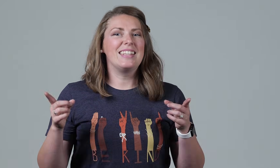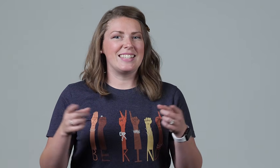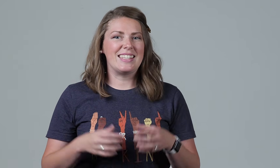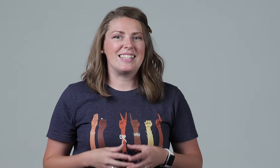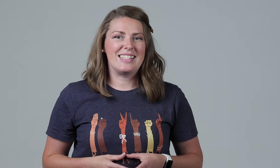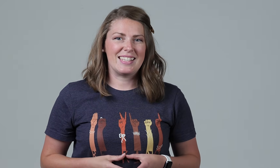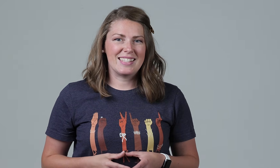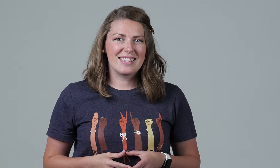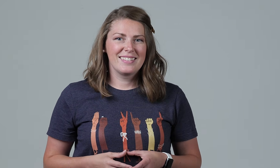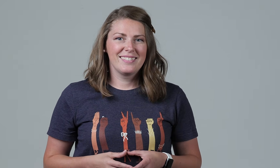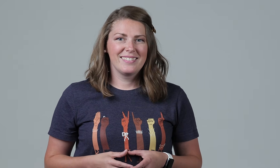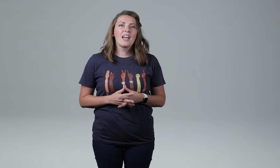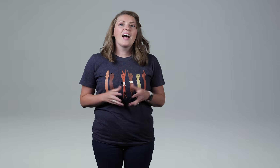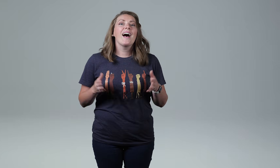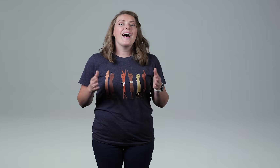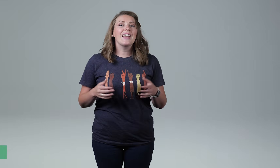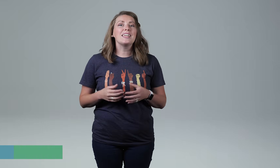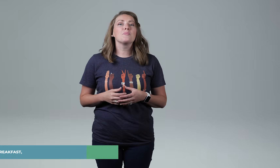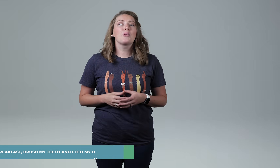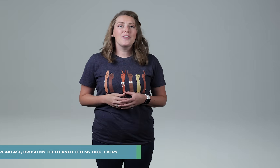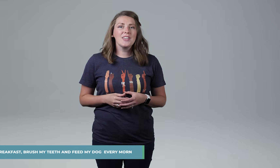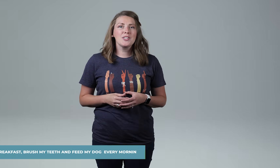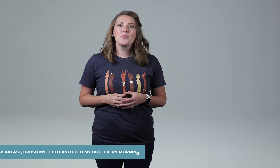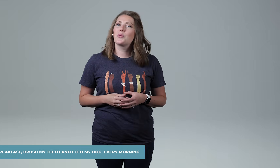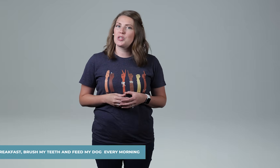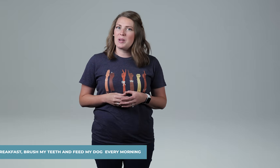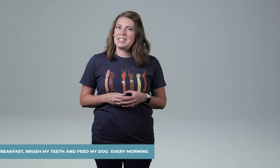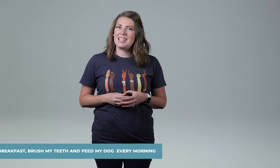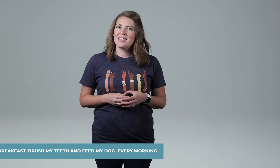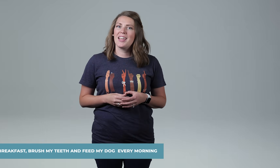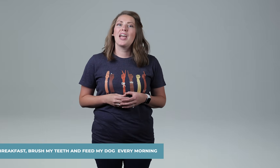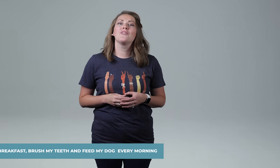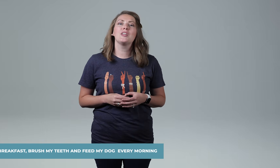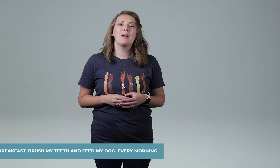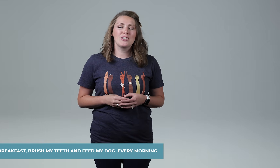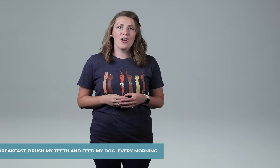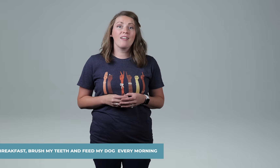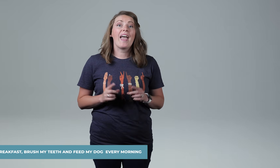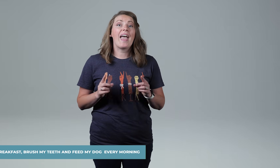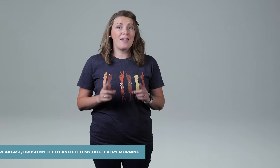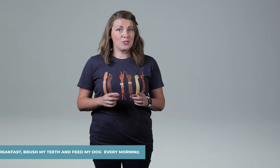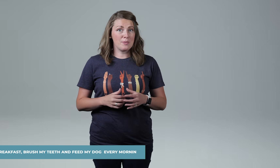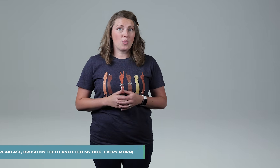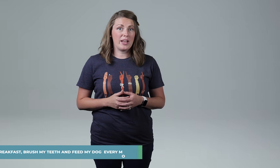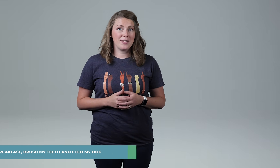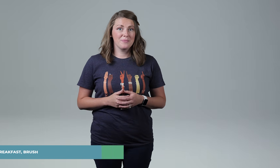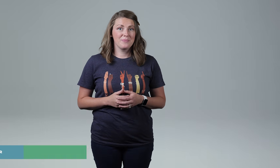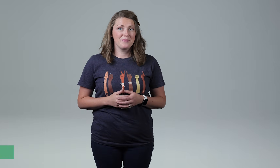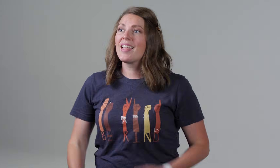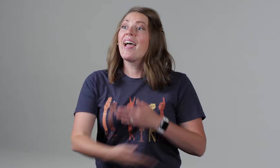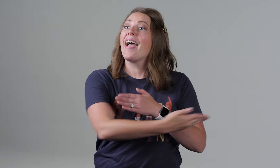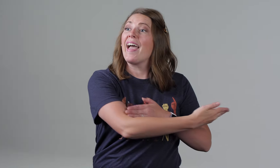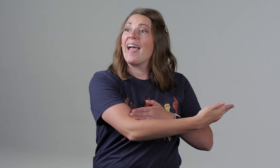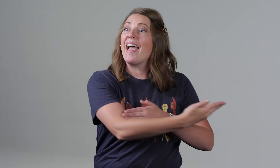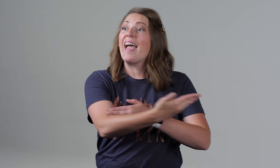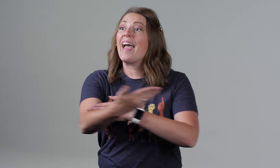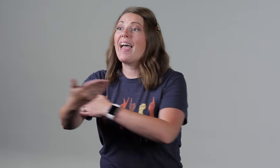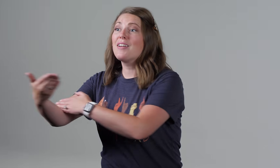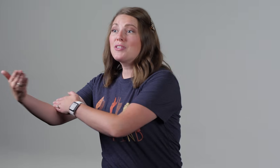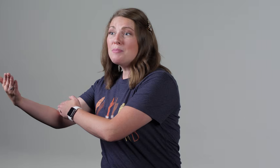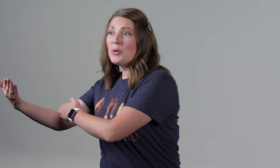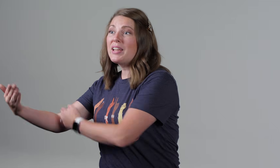into sentences. I eat breakfast, brush my teeth and feed my dog every morning. 'Every morning